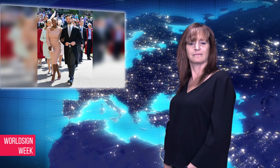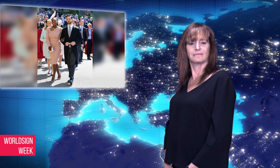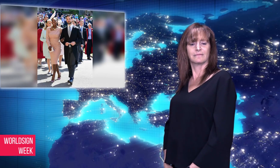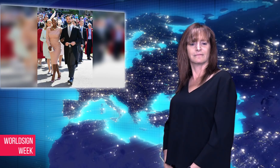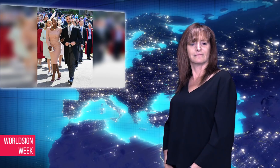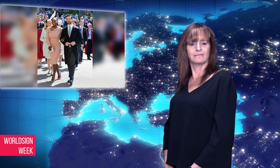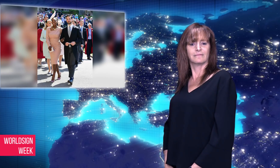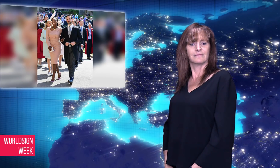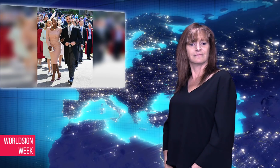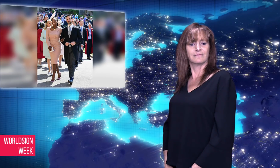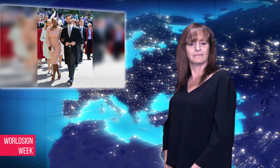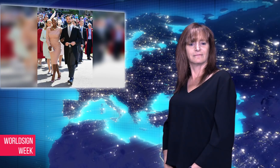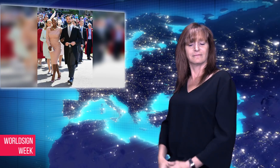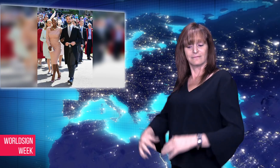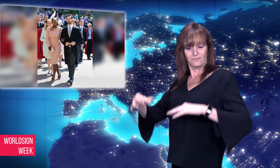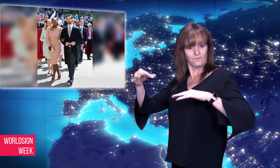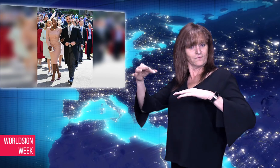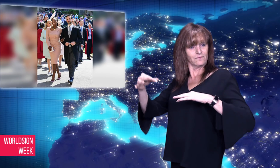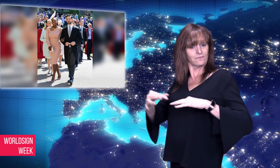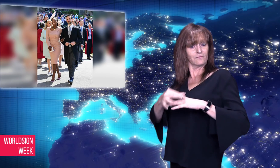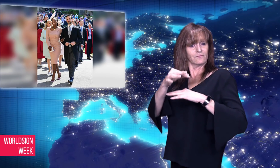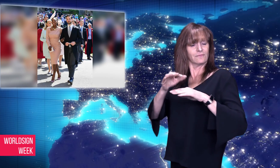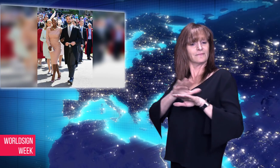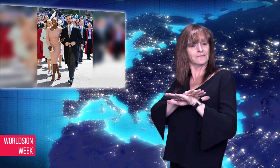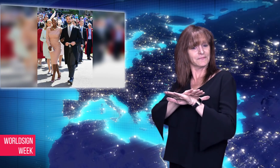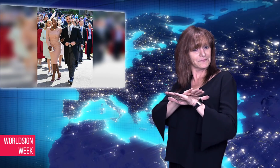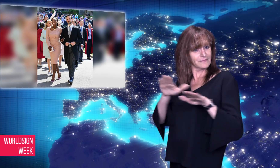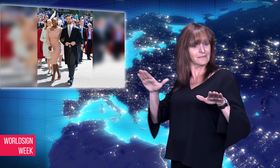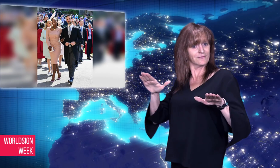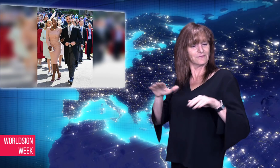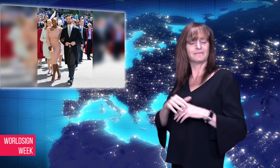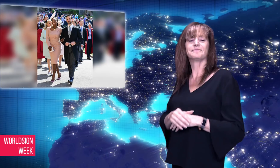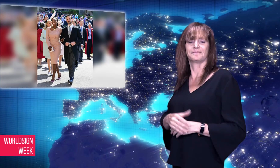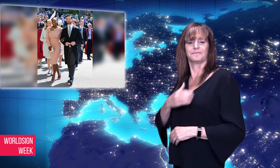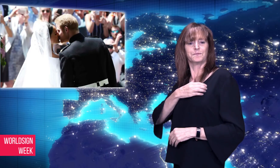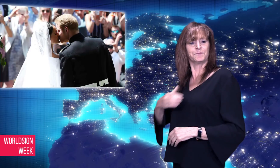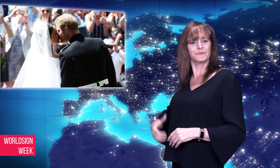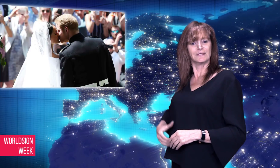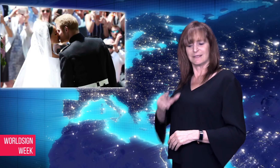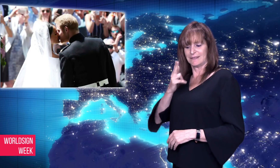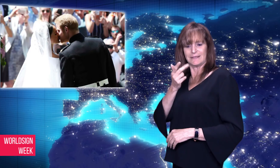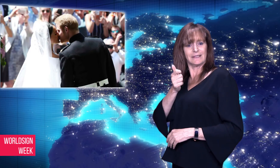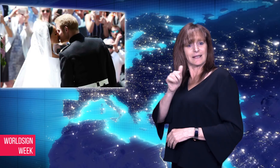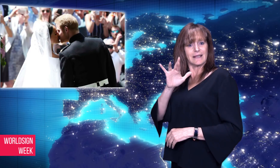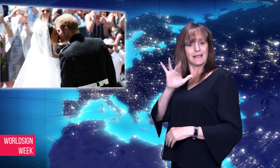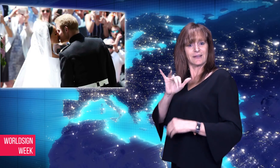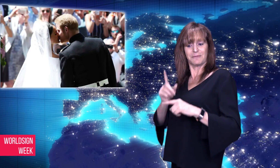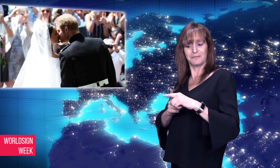drawn carriage ride through the town